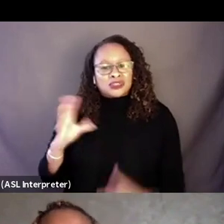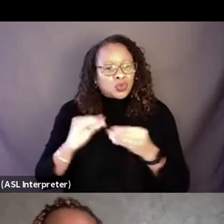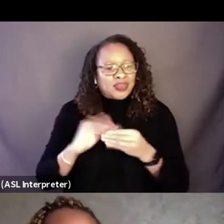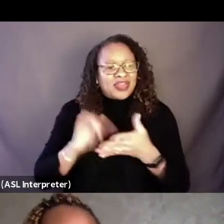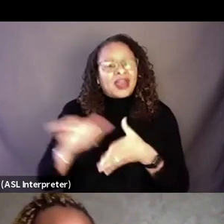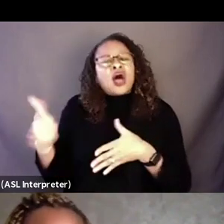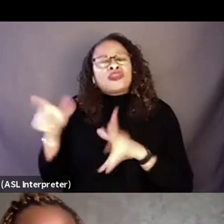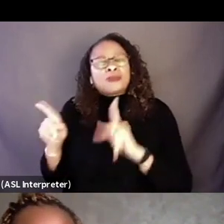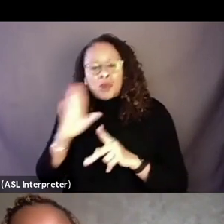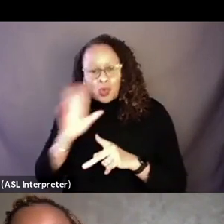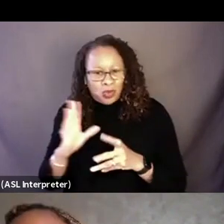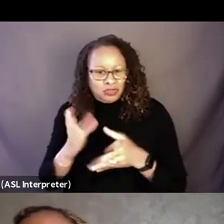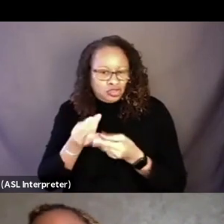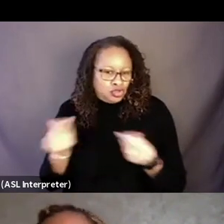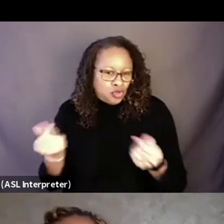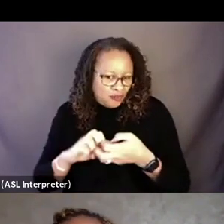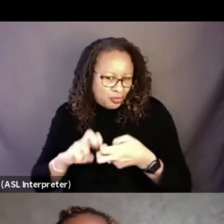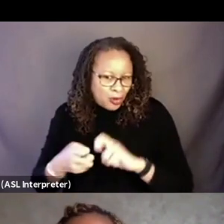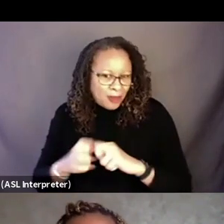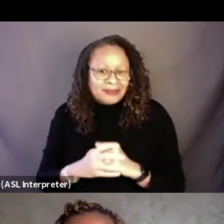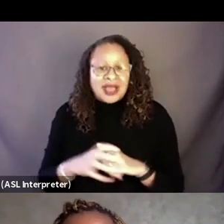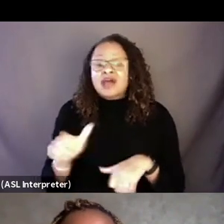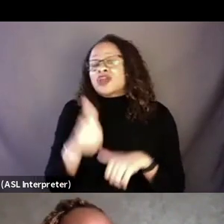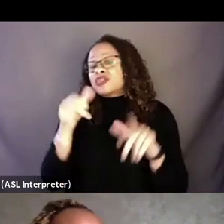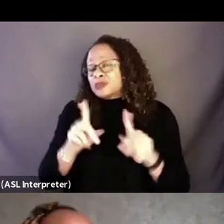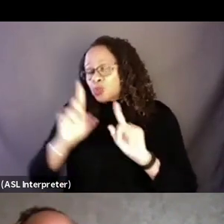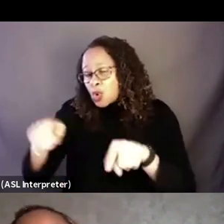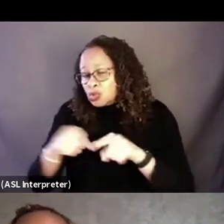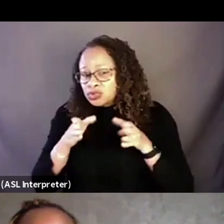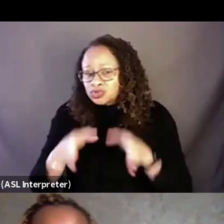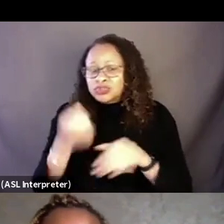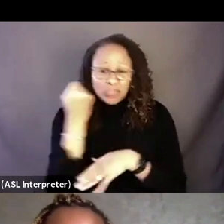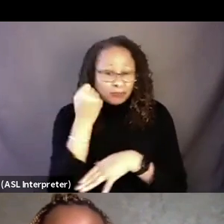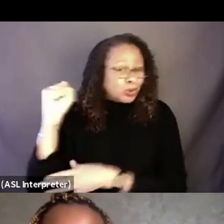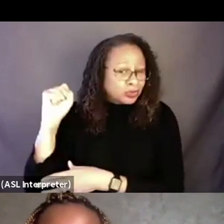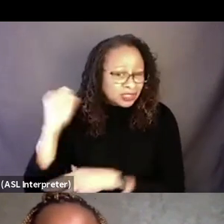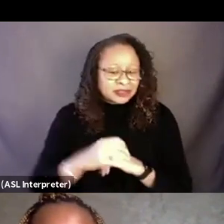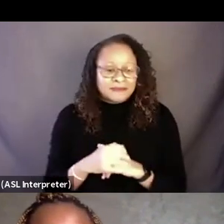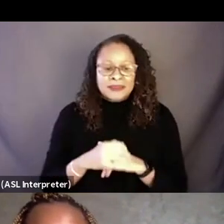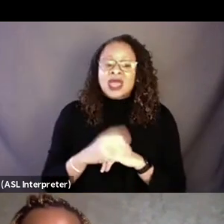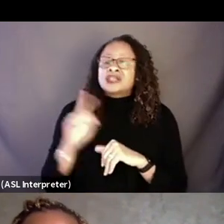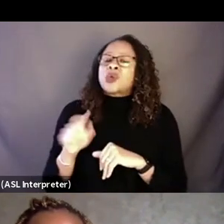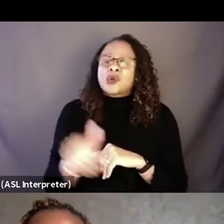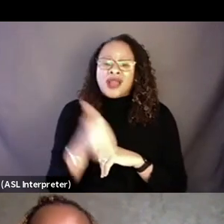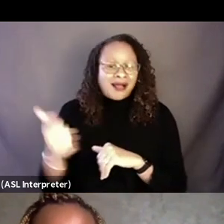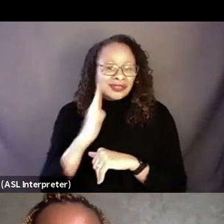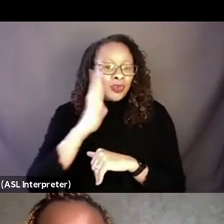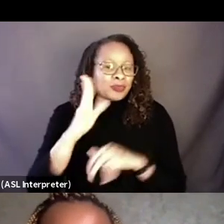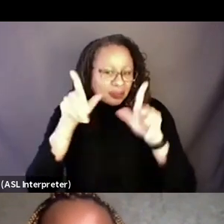Someone else will go to the streets and protest someone else is going to be the one who go to jail